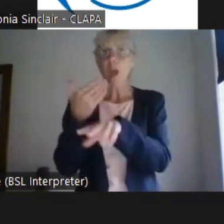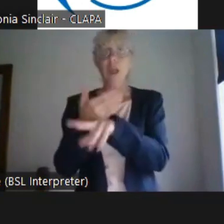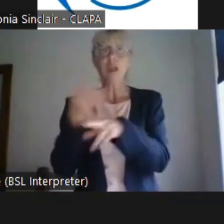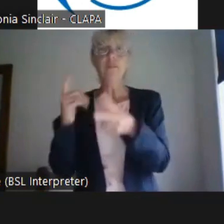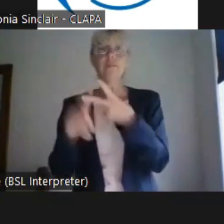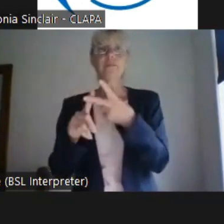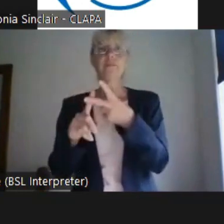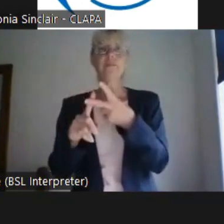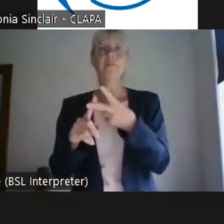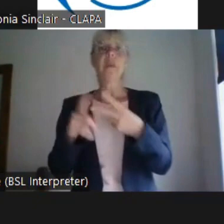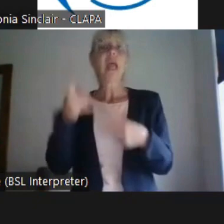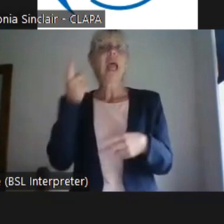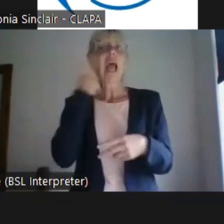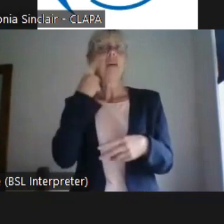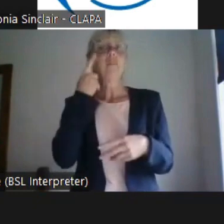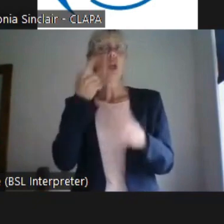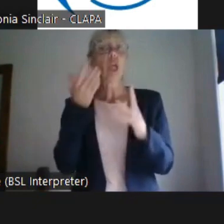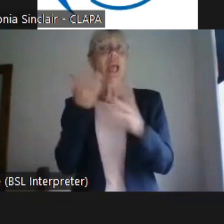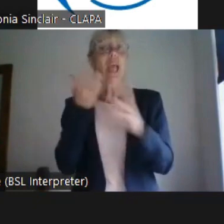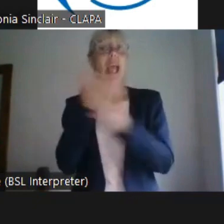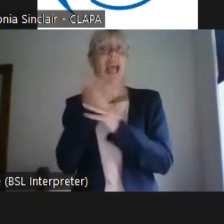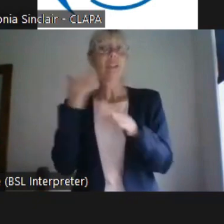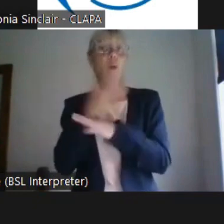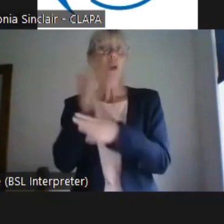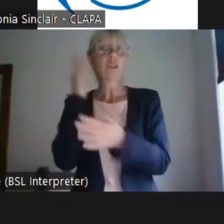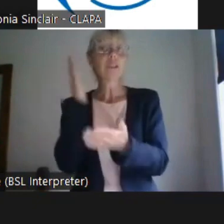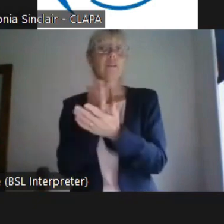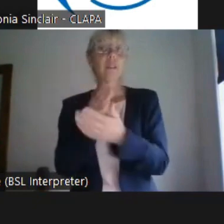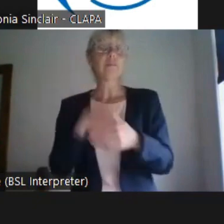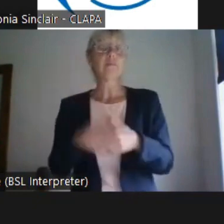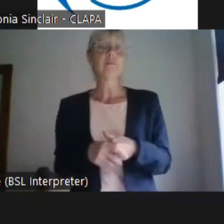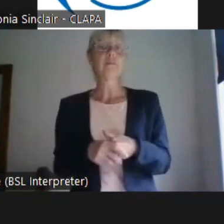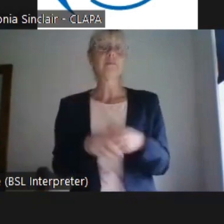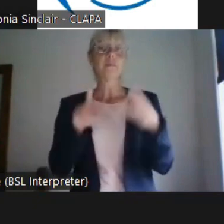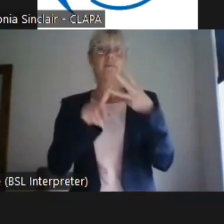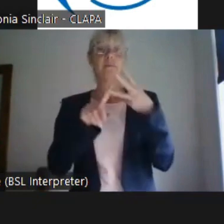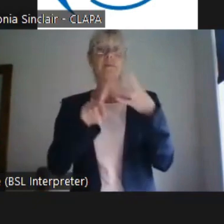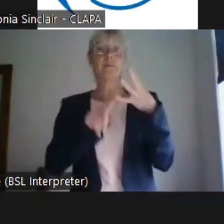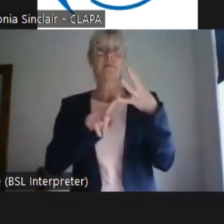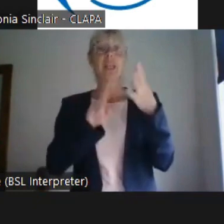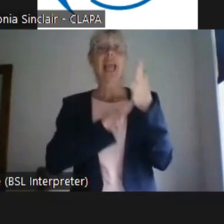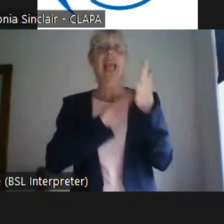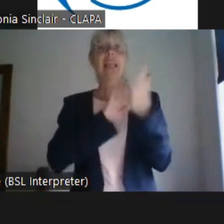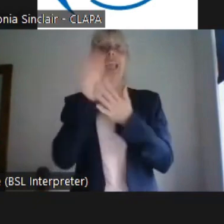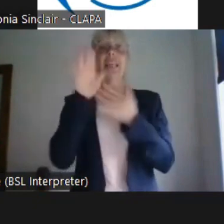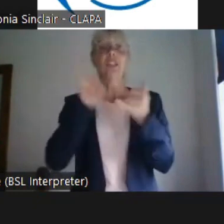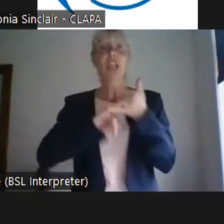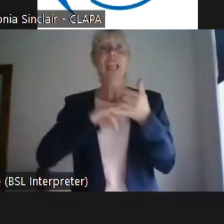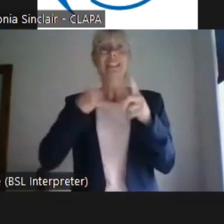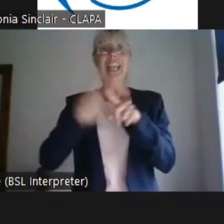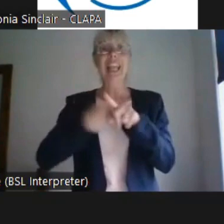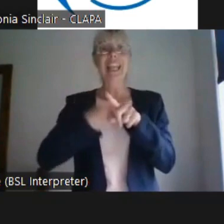of looking at the access to work website there's also an NHS England what works guide as well which